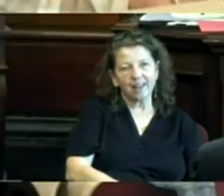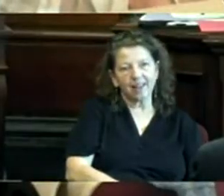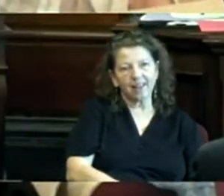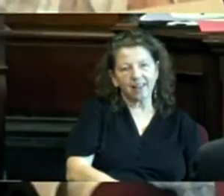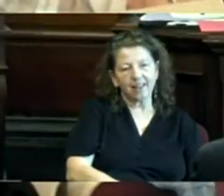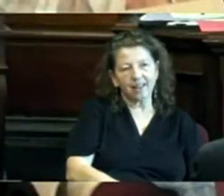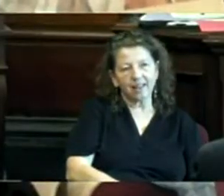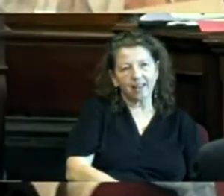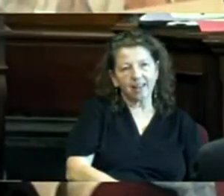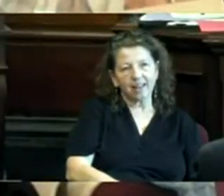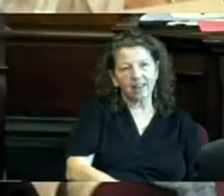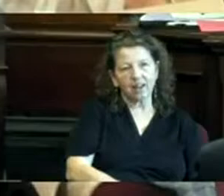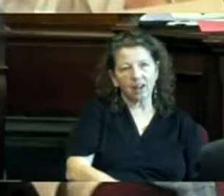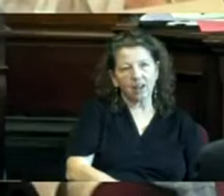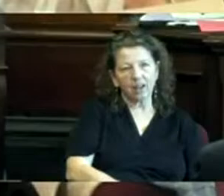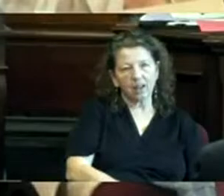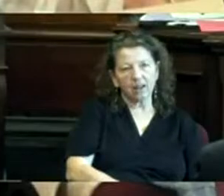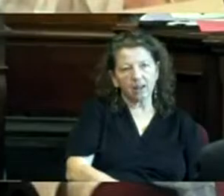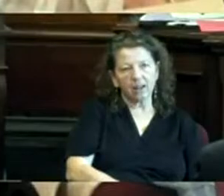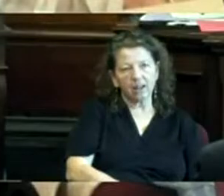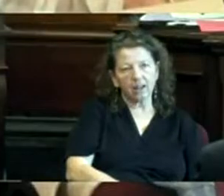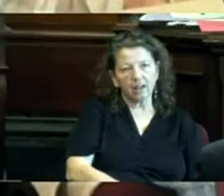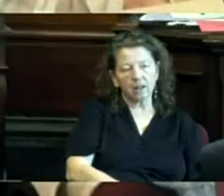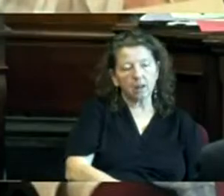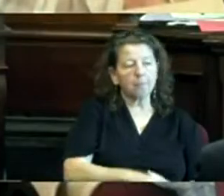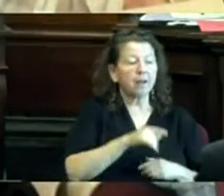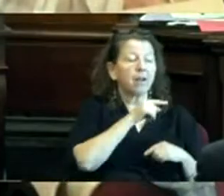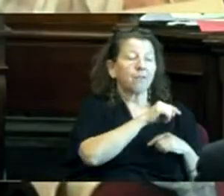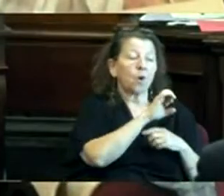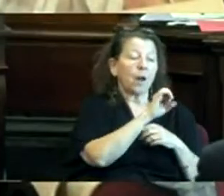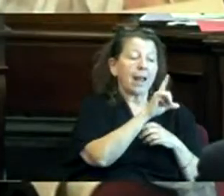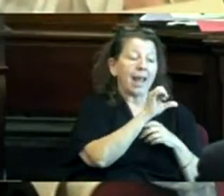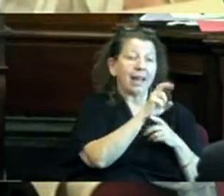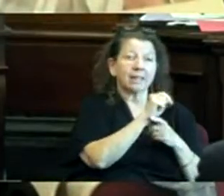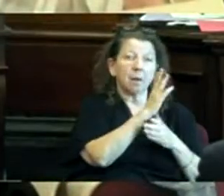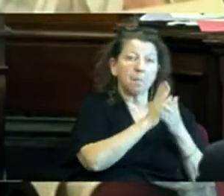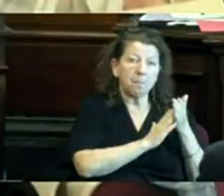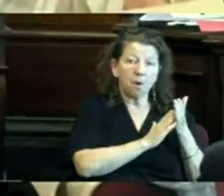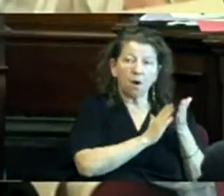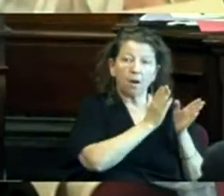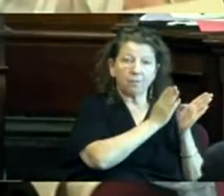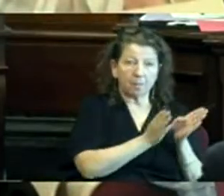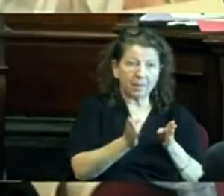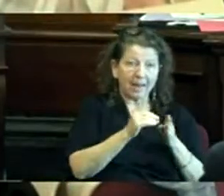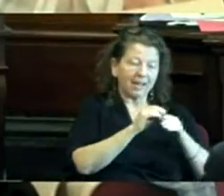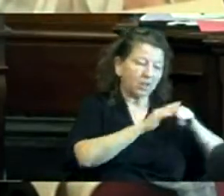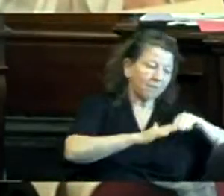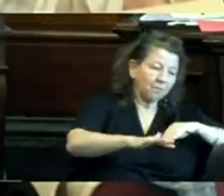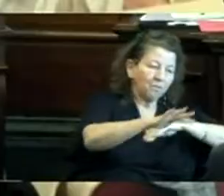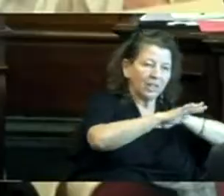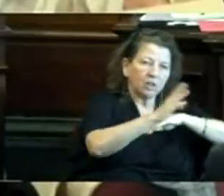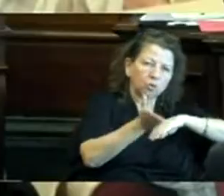of them's 50, but the, the, one